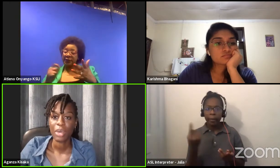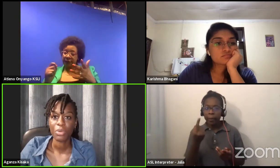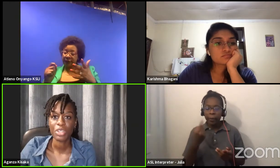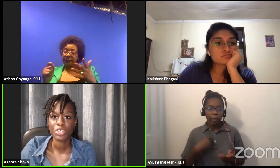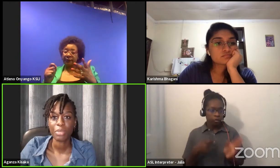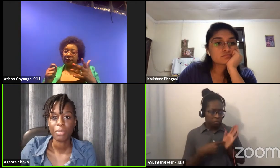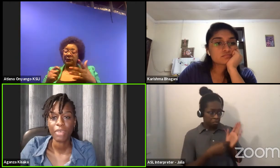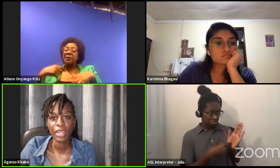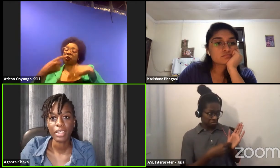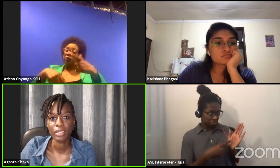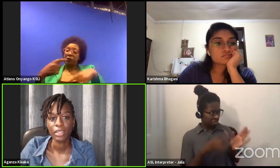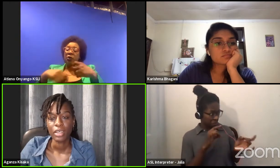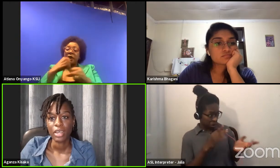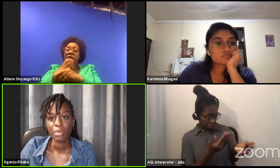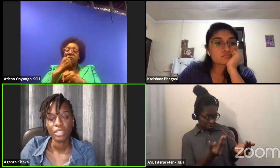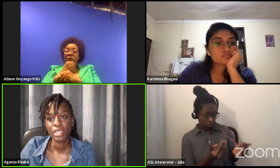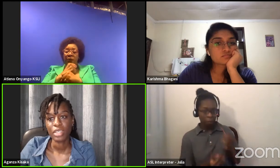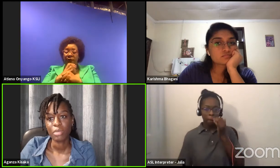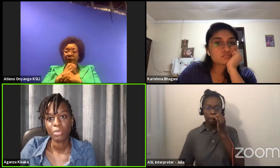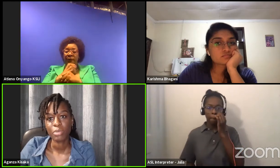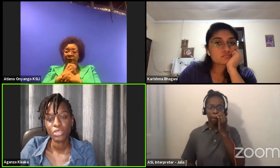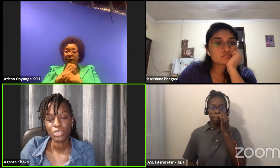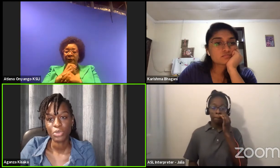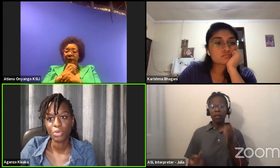I workshop my writing, I bring 10 people into a room